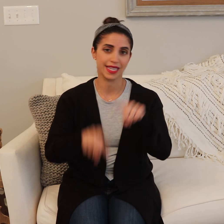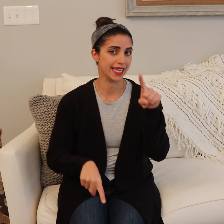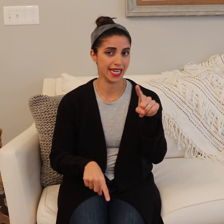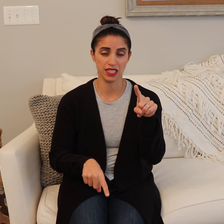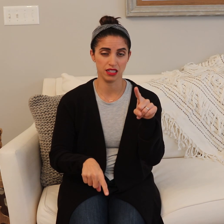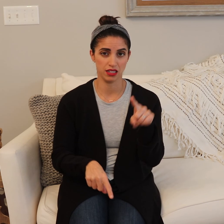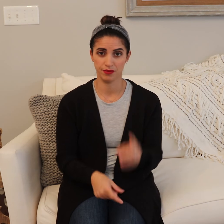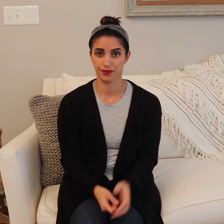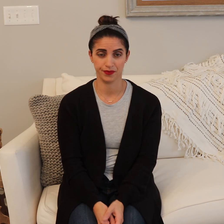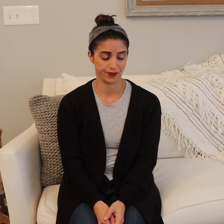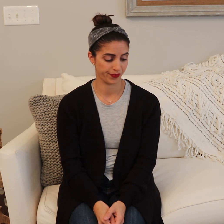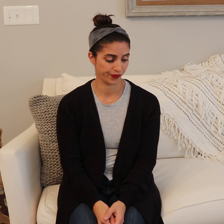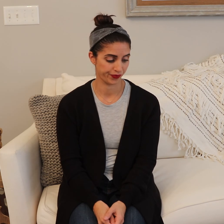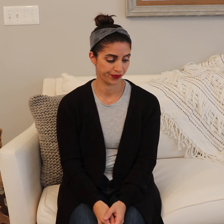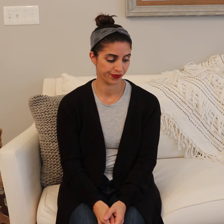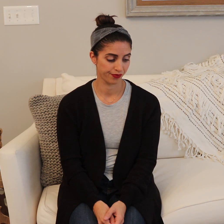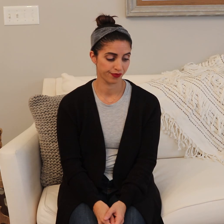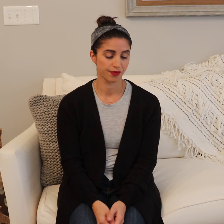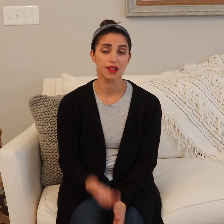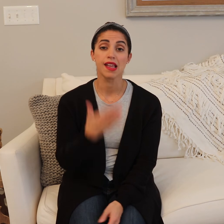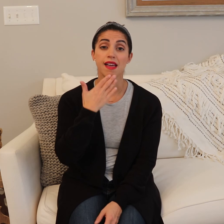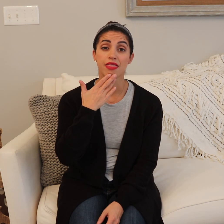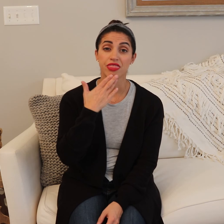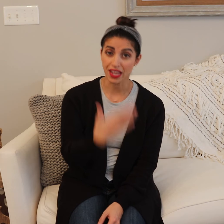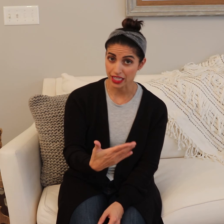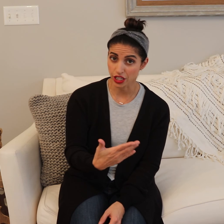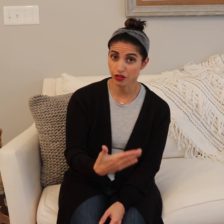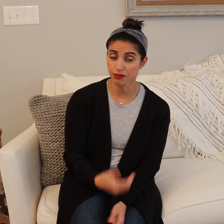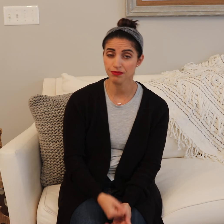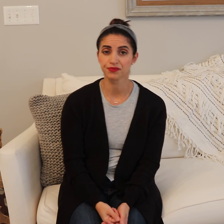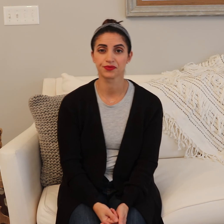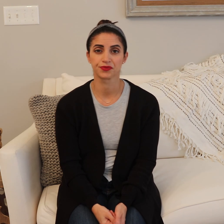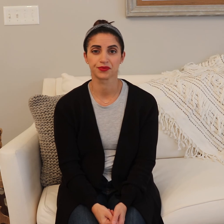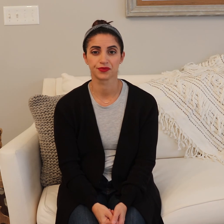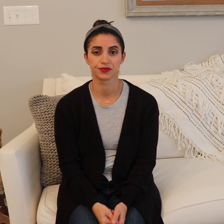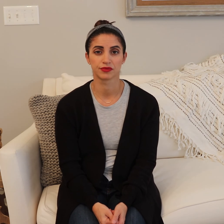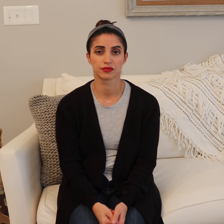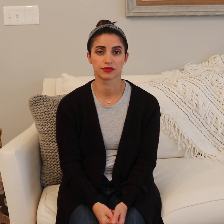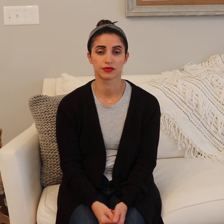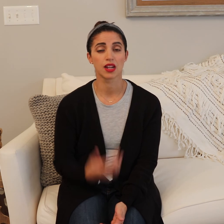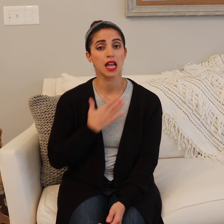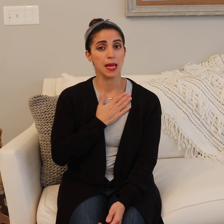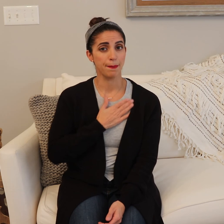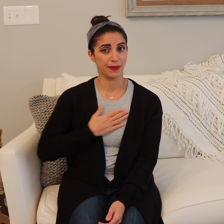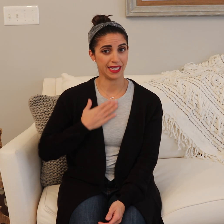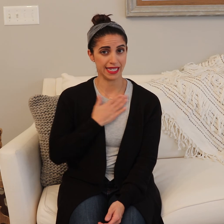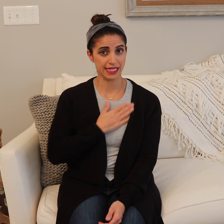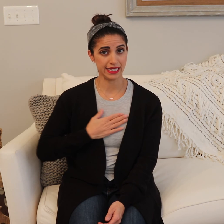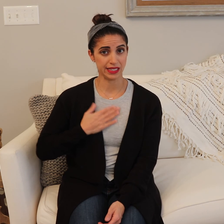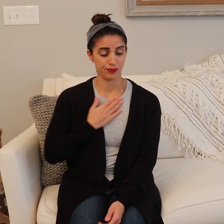can't thank you please